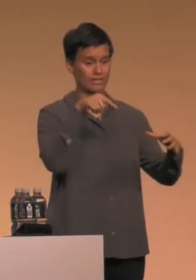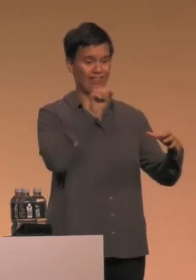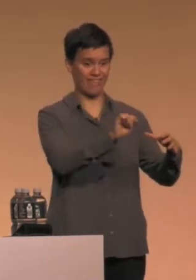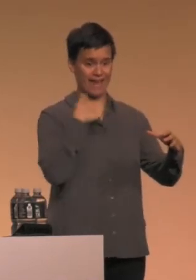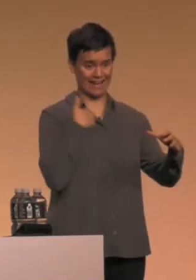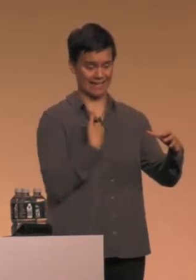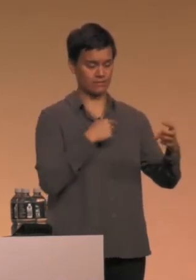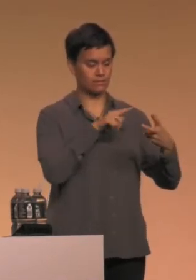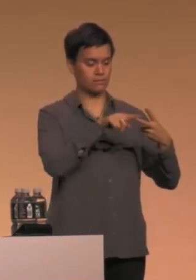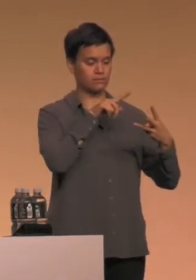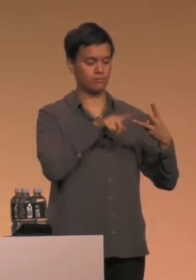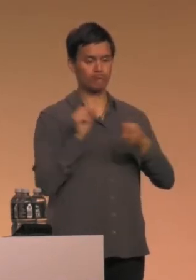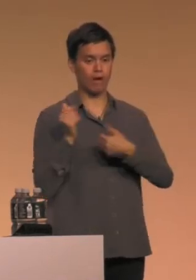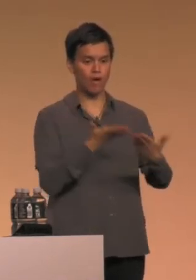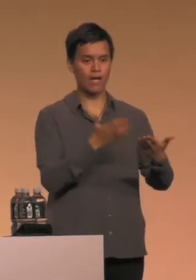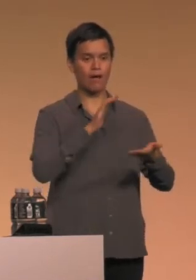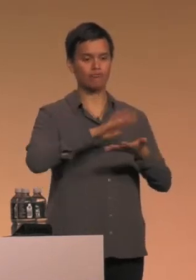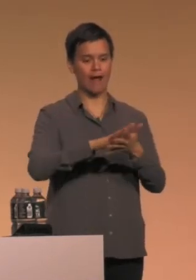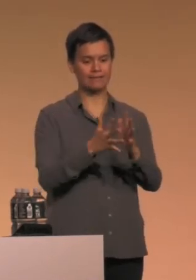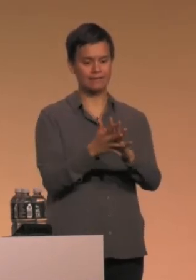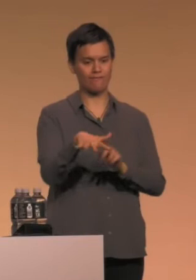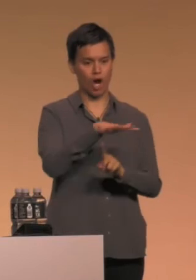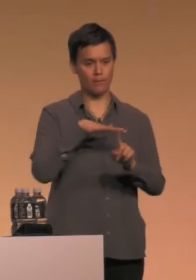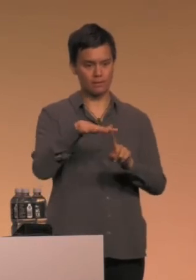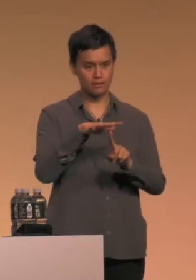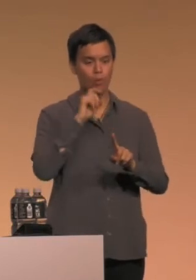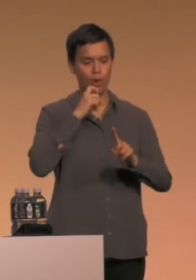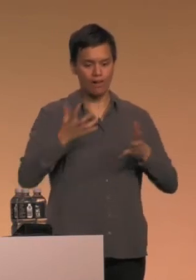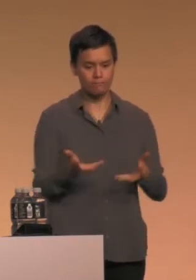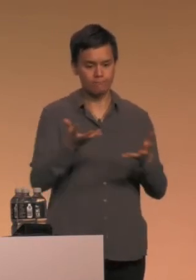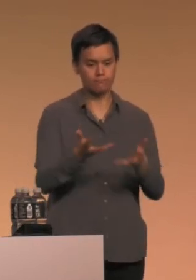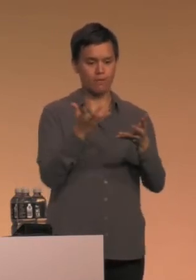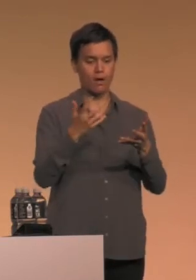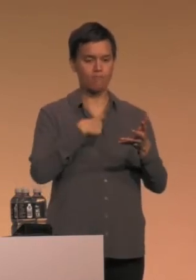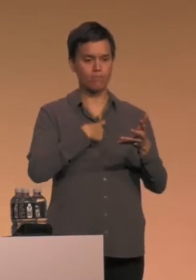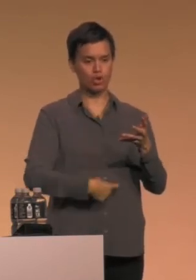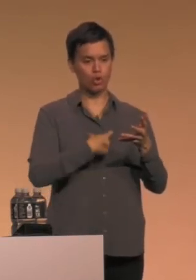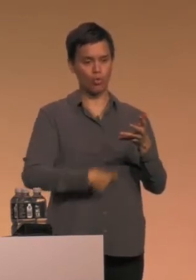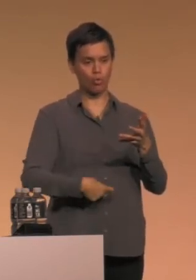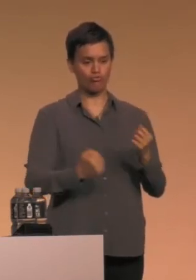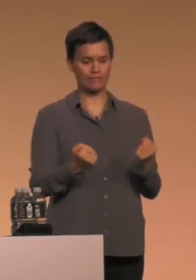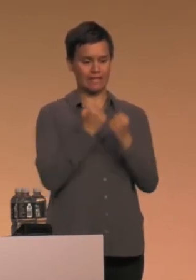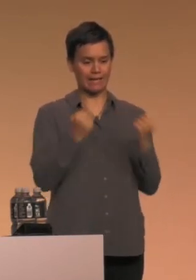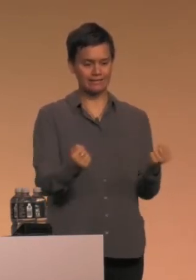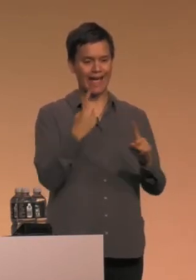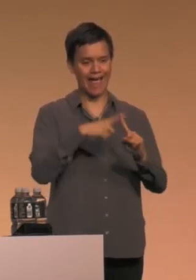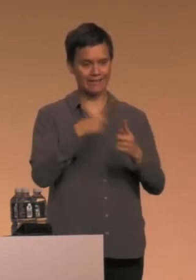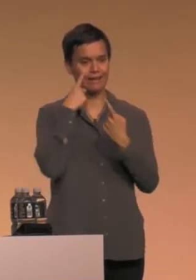and providing a practice environment that fosters personal resilience and great care.